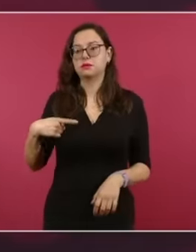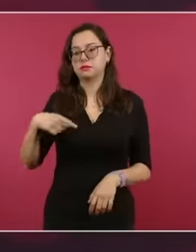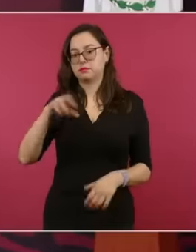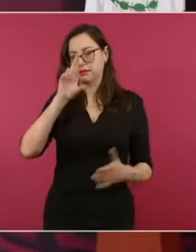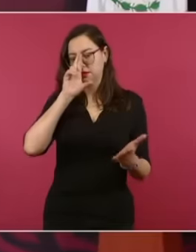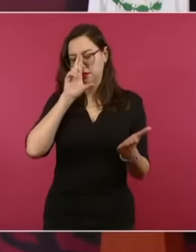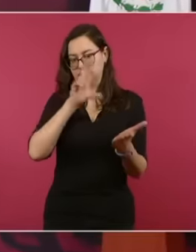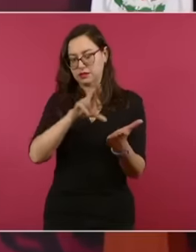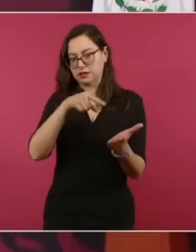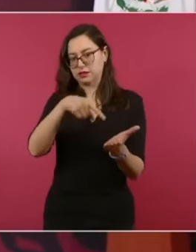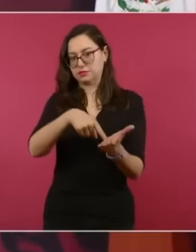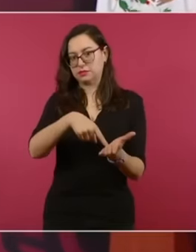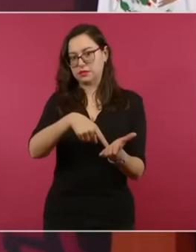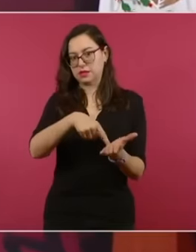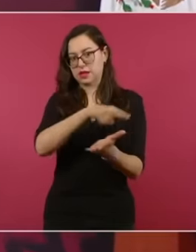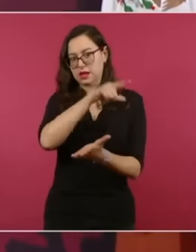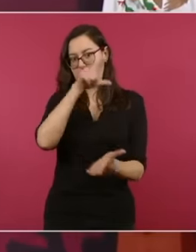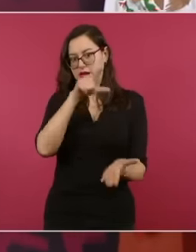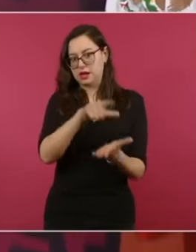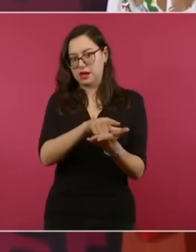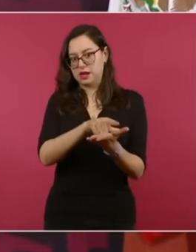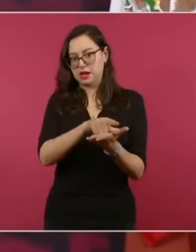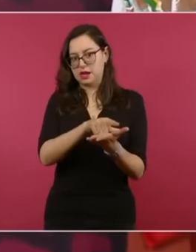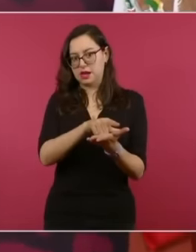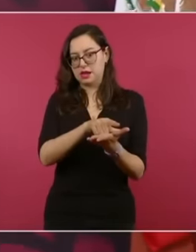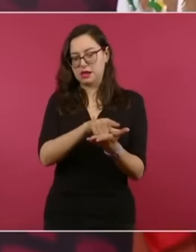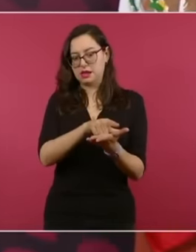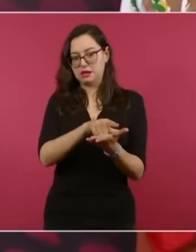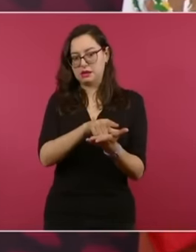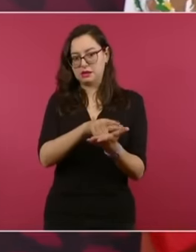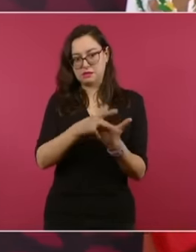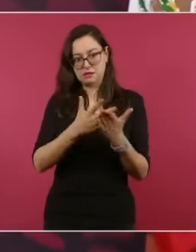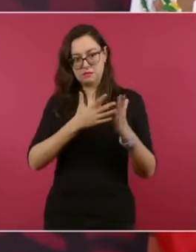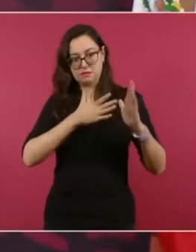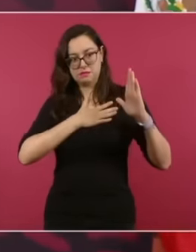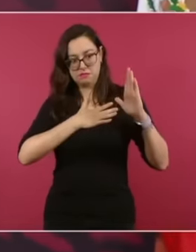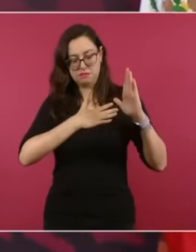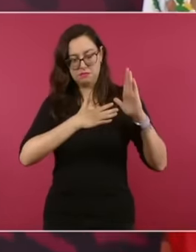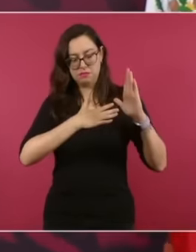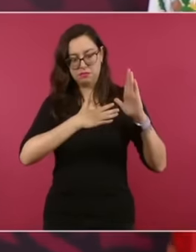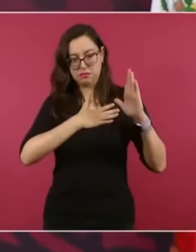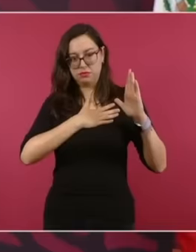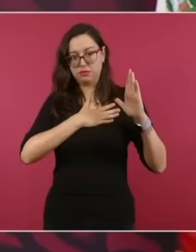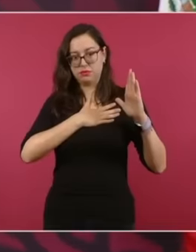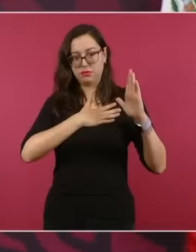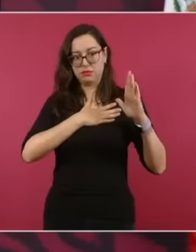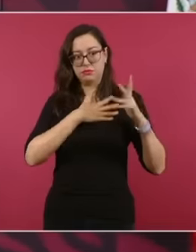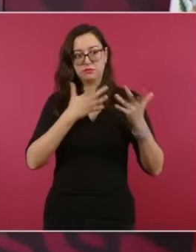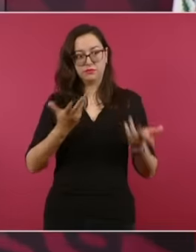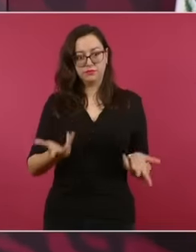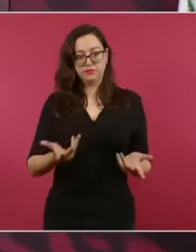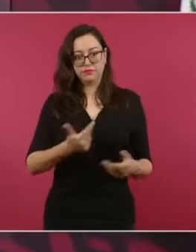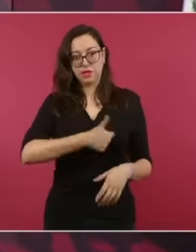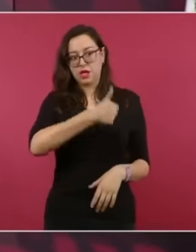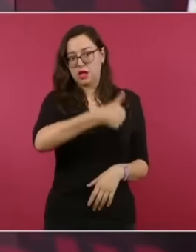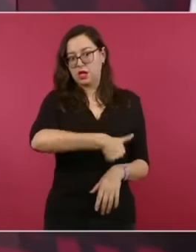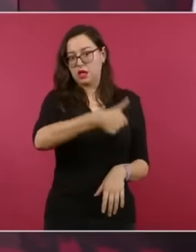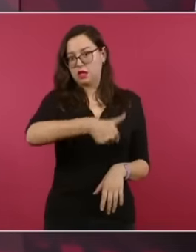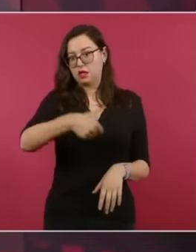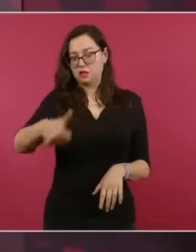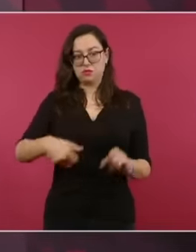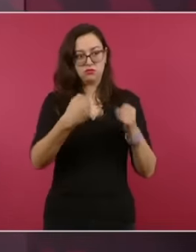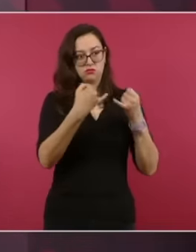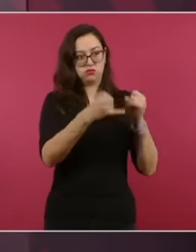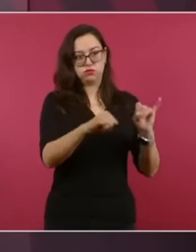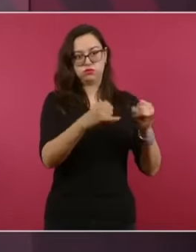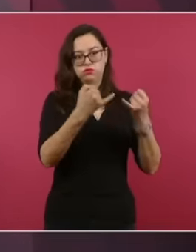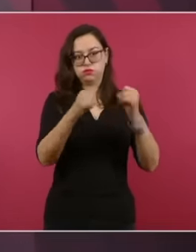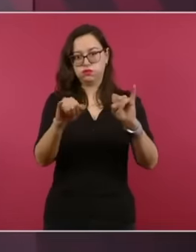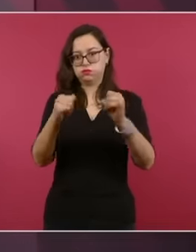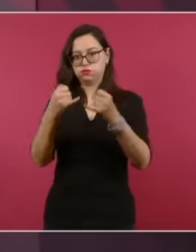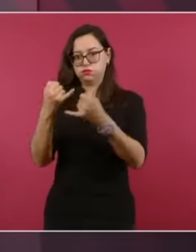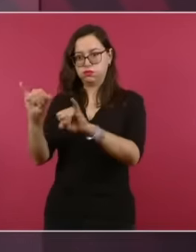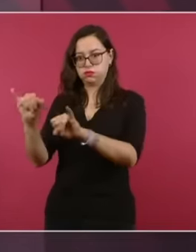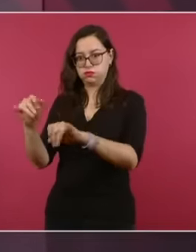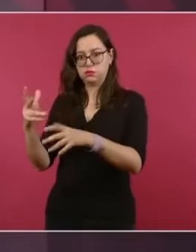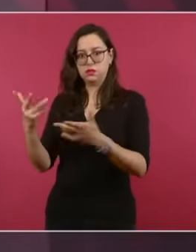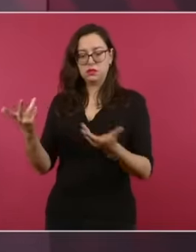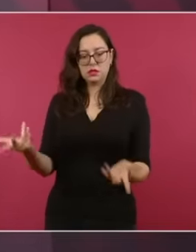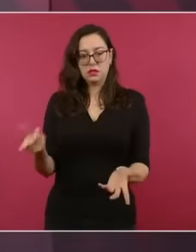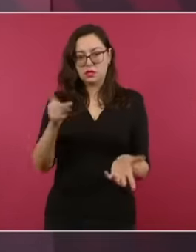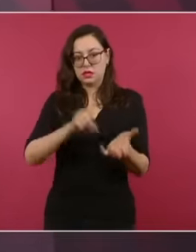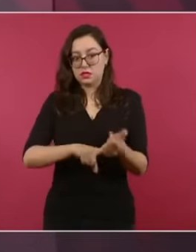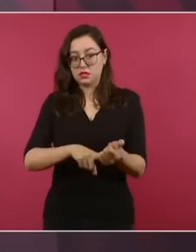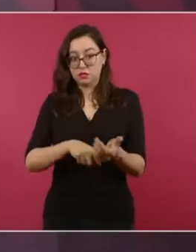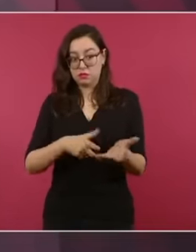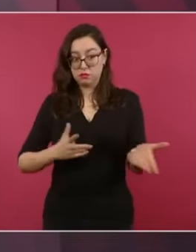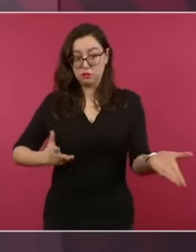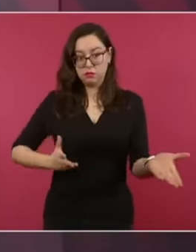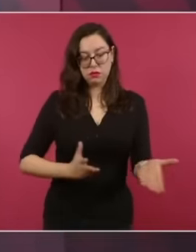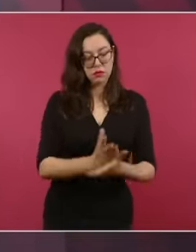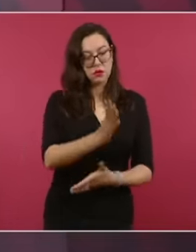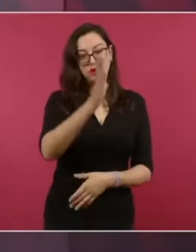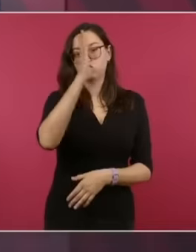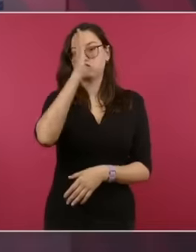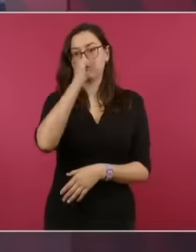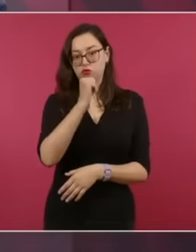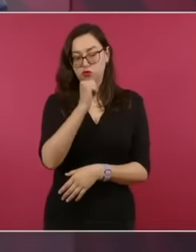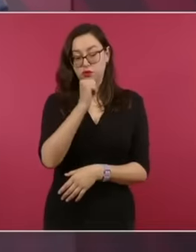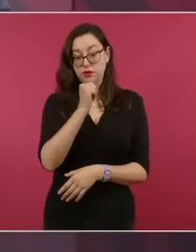the independence and guarantee the sovereignty of those spaces. That is what is